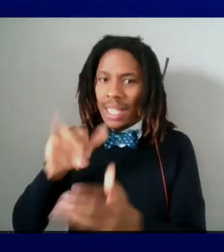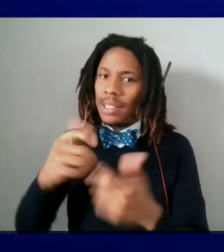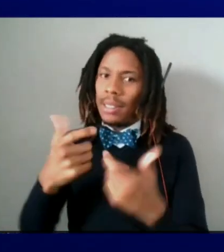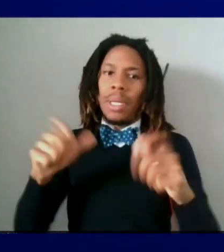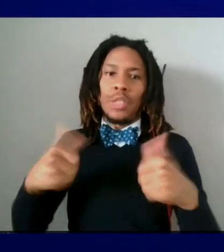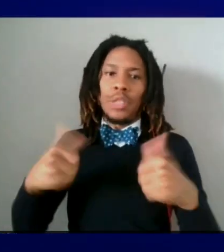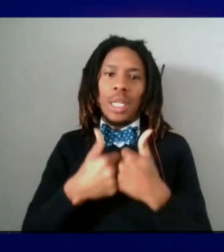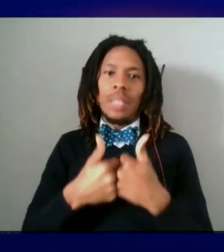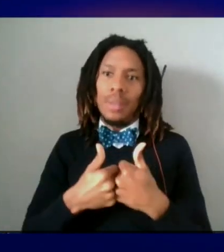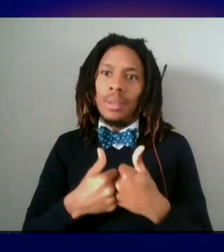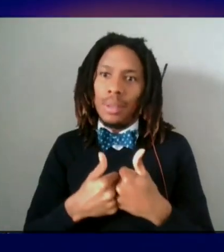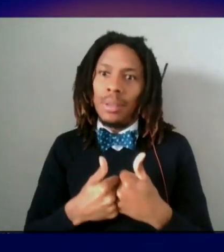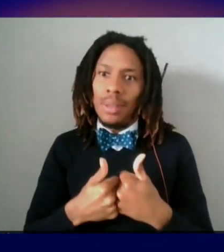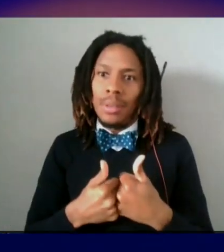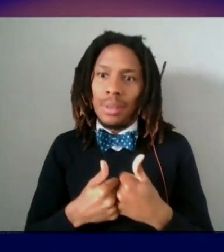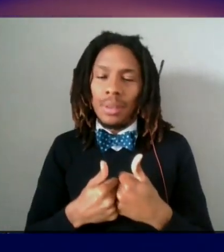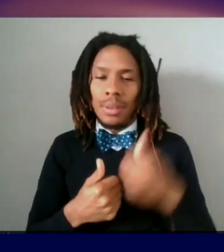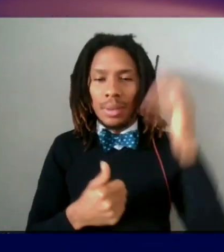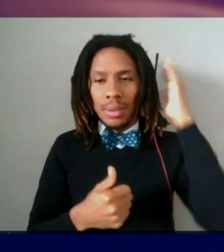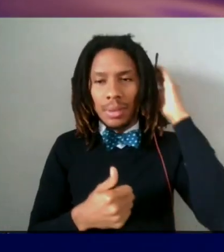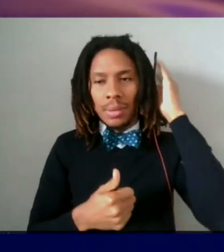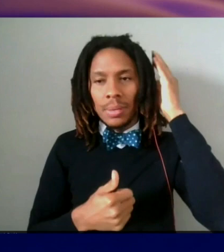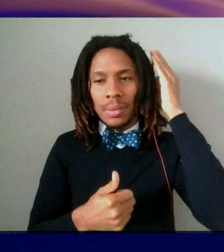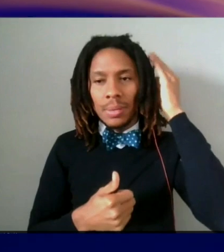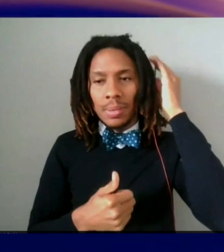And with auto scaling,